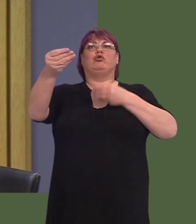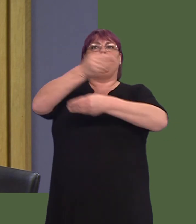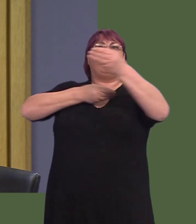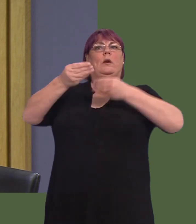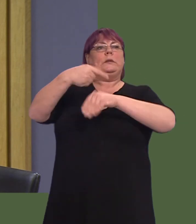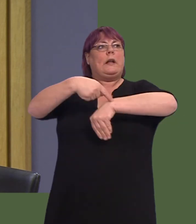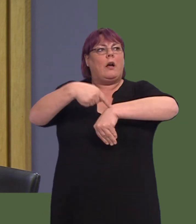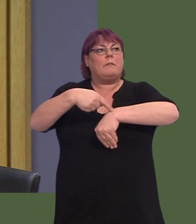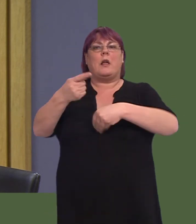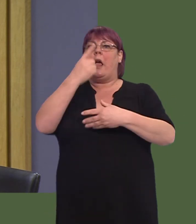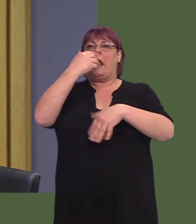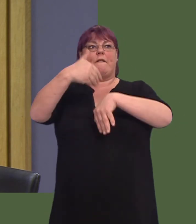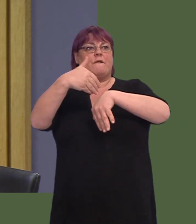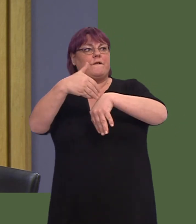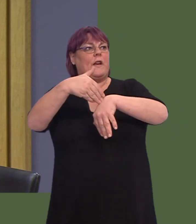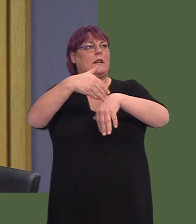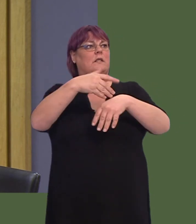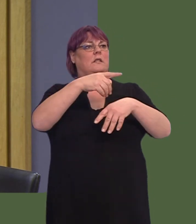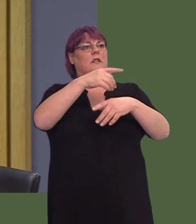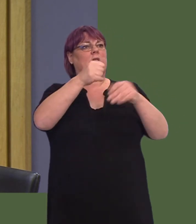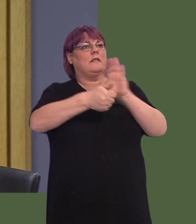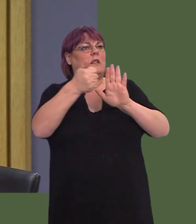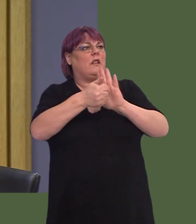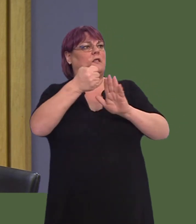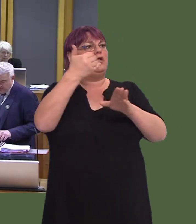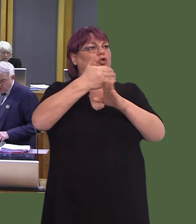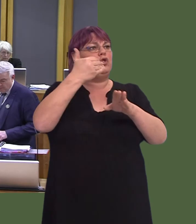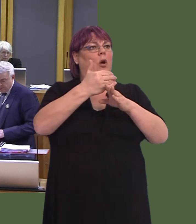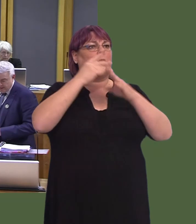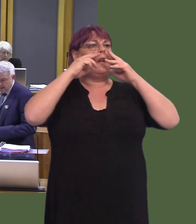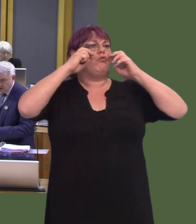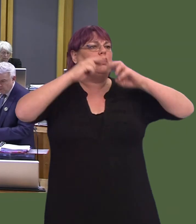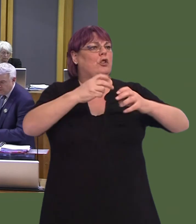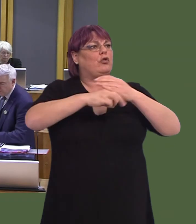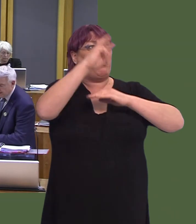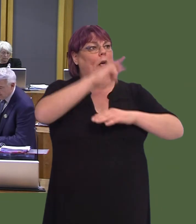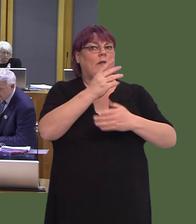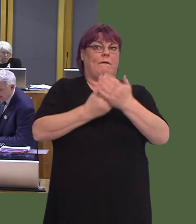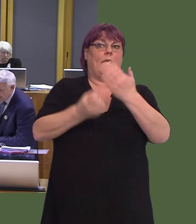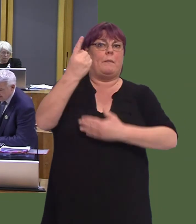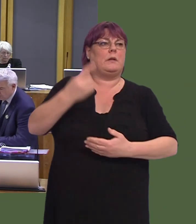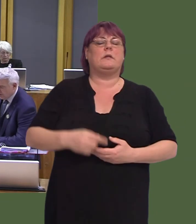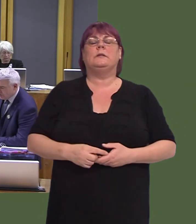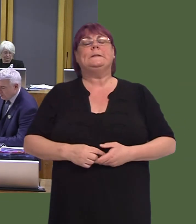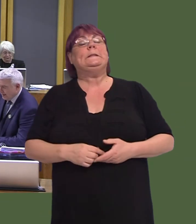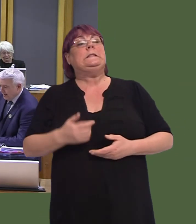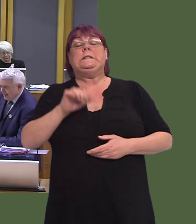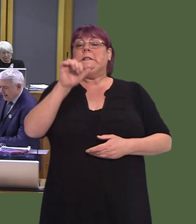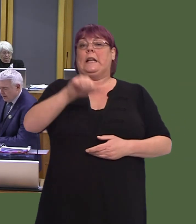be dire for skills, jobs and pharmaceutical research in Wales? Carwyn Jones AM: Yes it would; in common with many other sectors, that would be true.